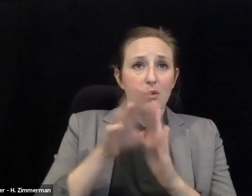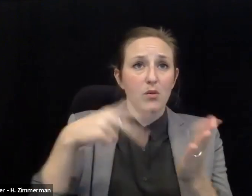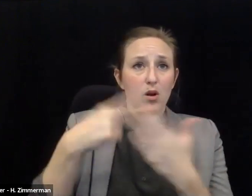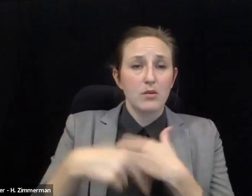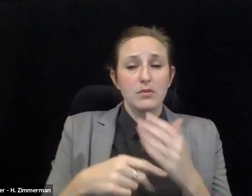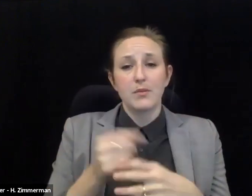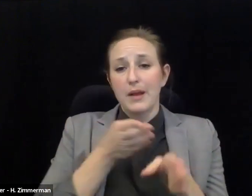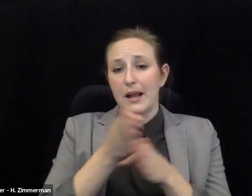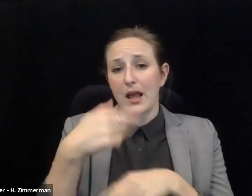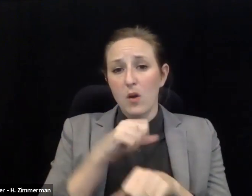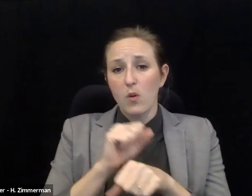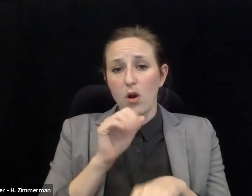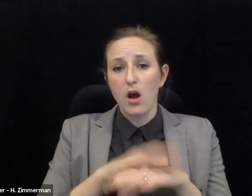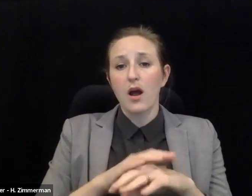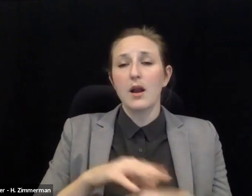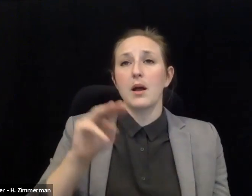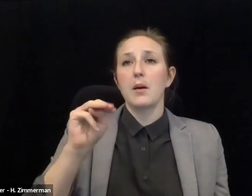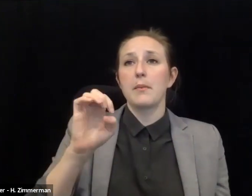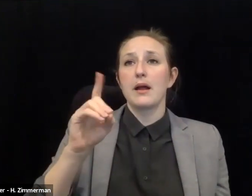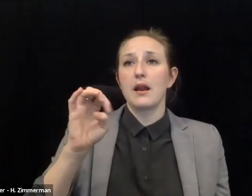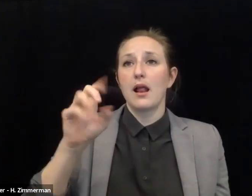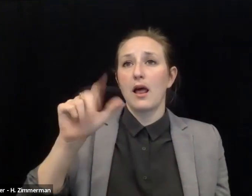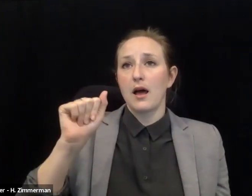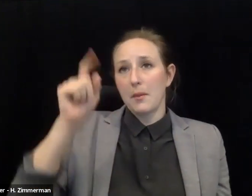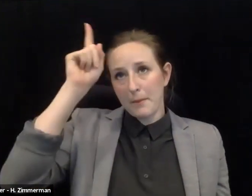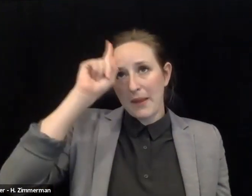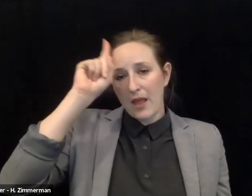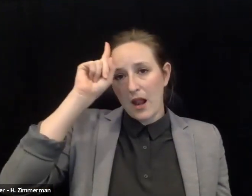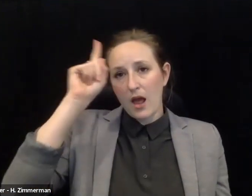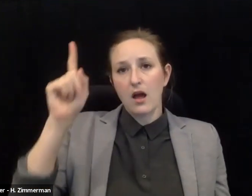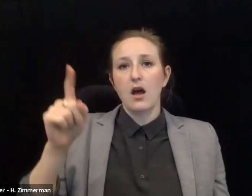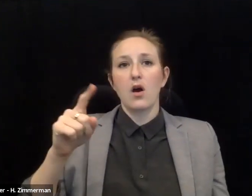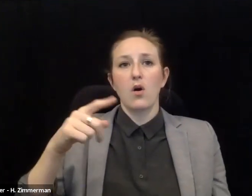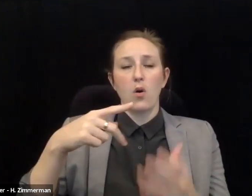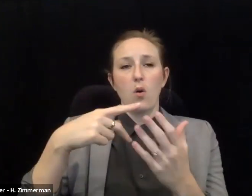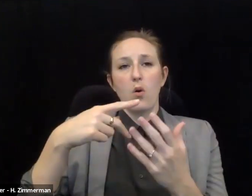on the Mandela Washington Fellowship for Young African Leaders but I and